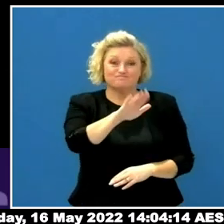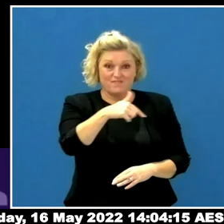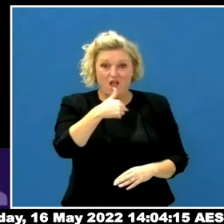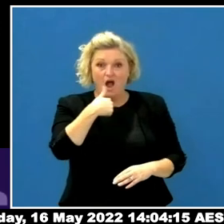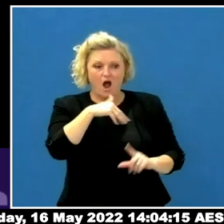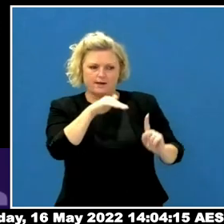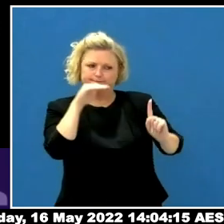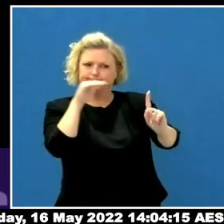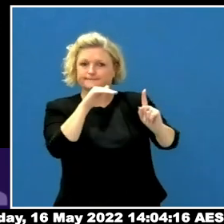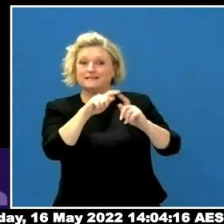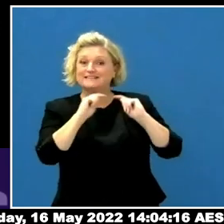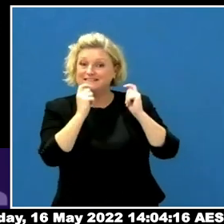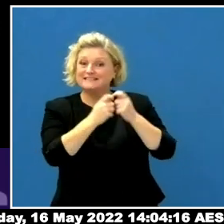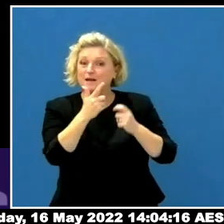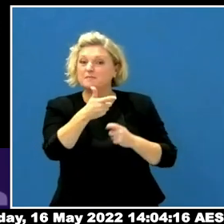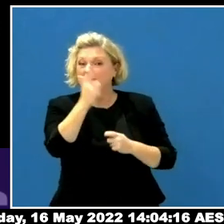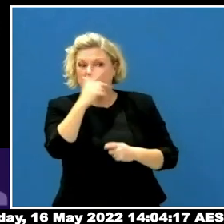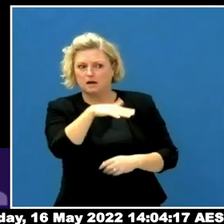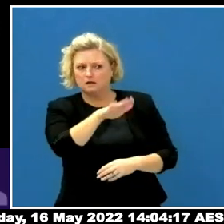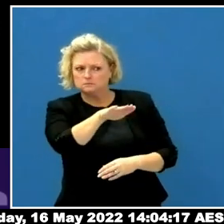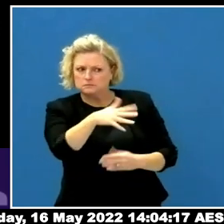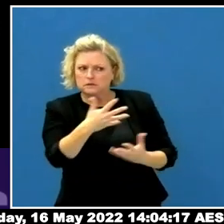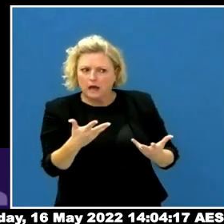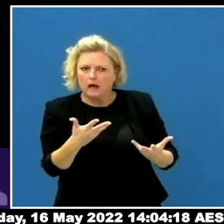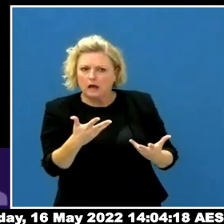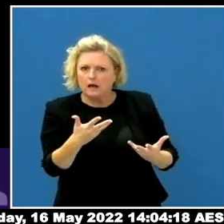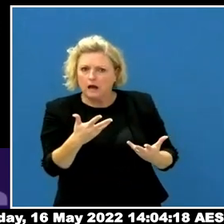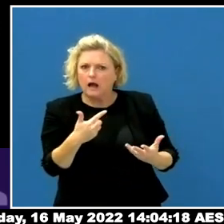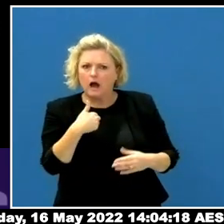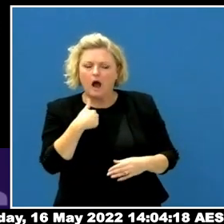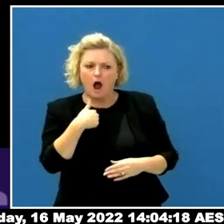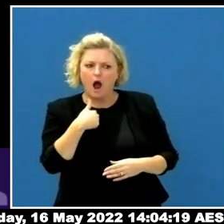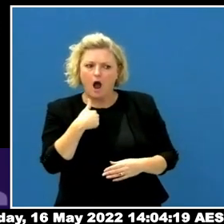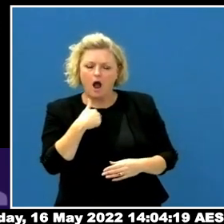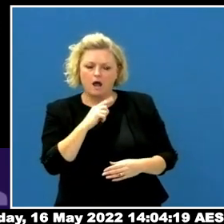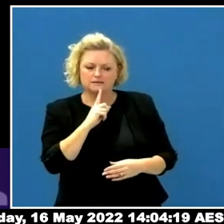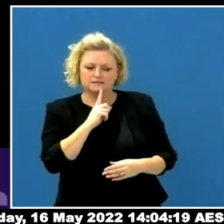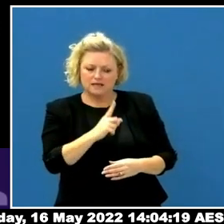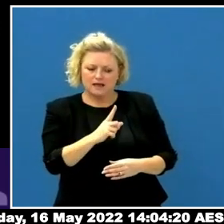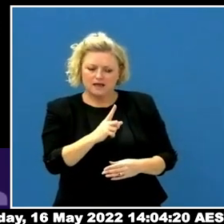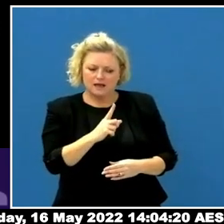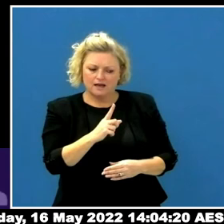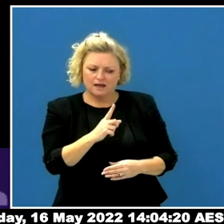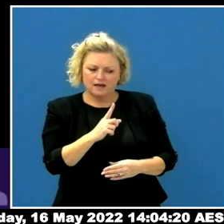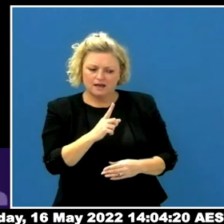As I said to you, when integrating Simon back in, I was down there for a couple of